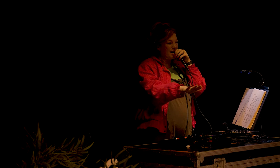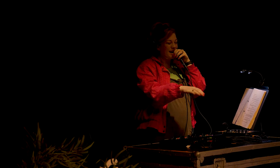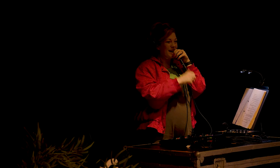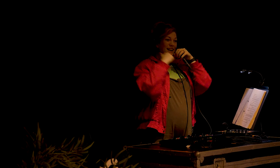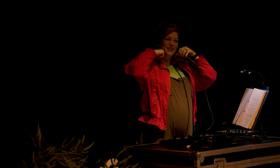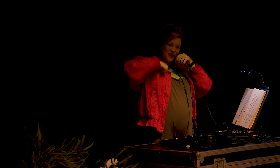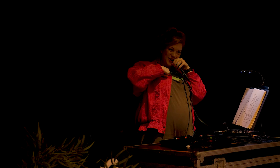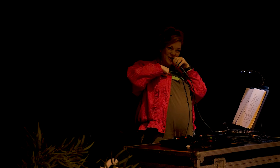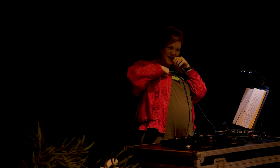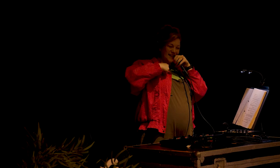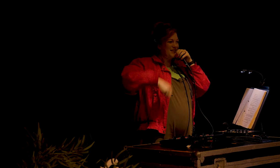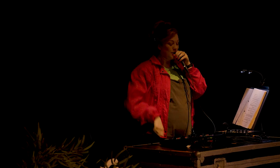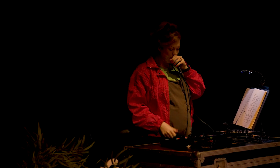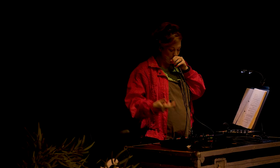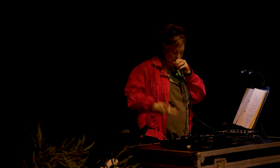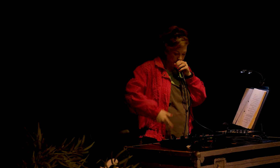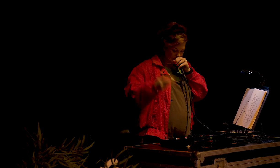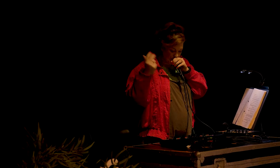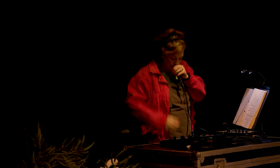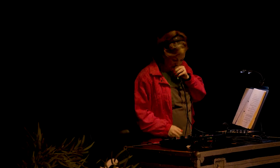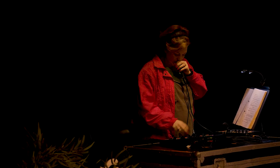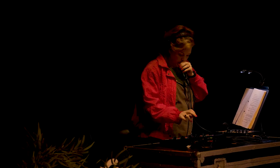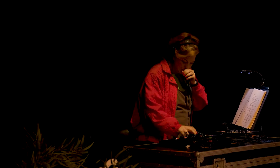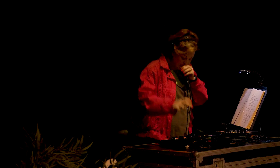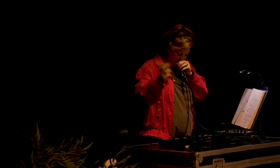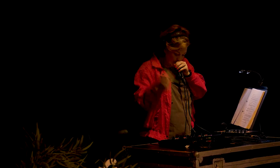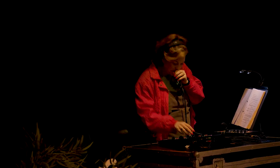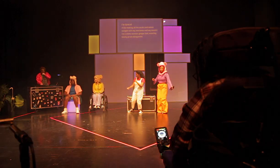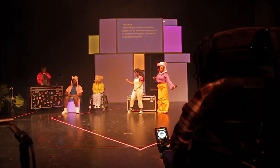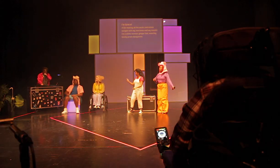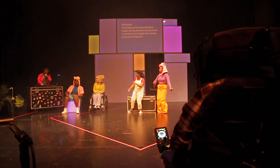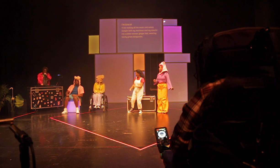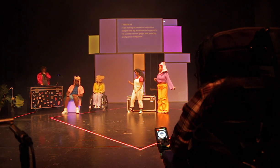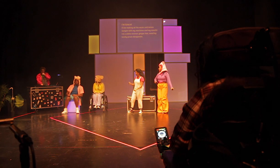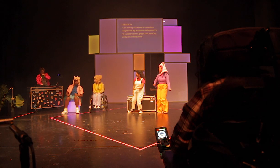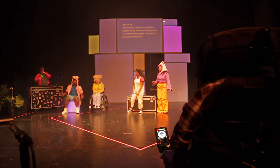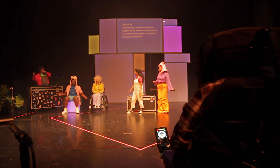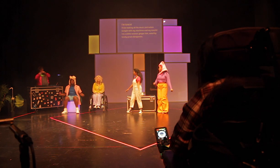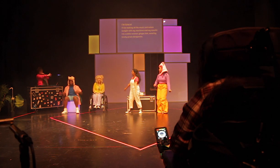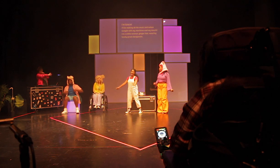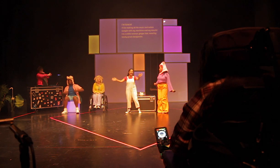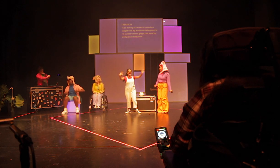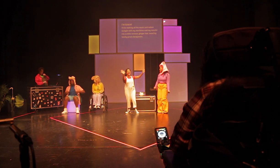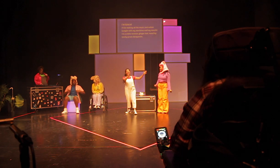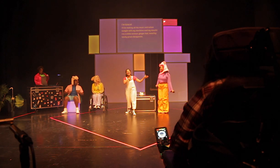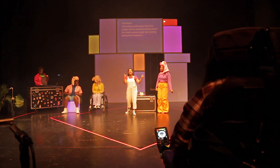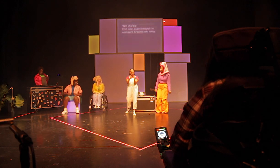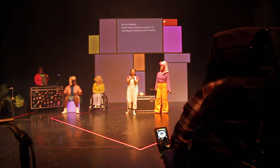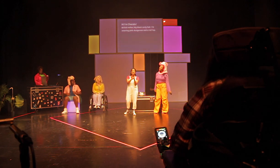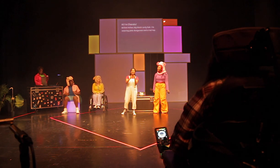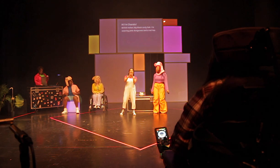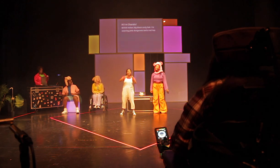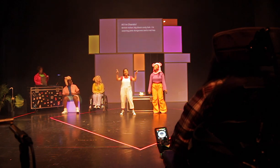green dungarees. [ # GRACE BEGINS TO BEATBOX. WHOOOSH NOISE.